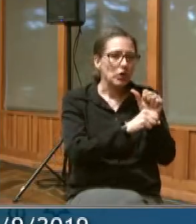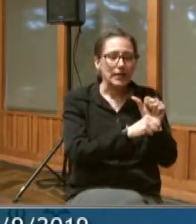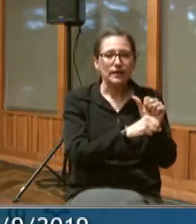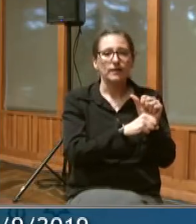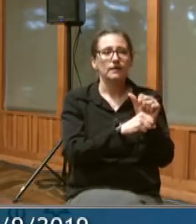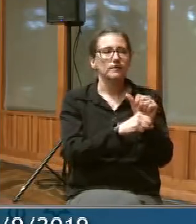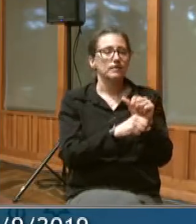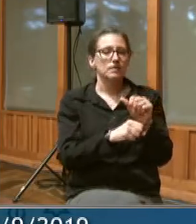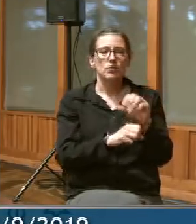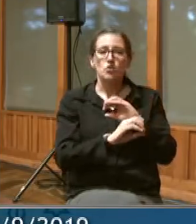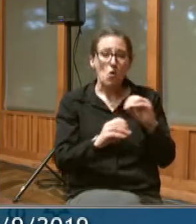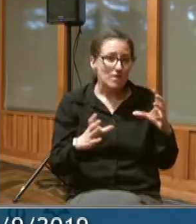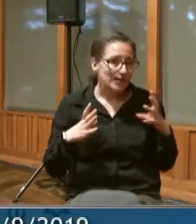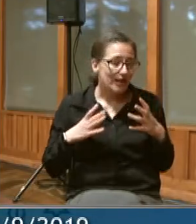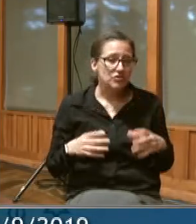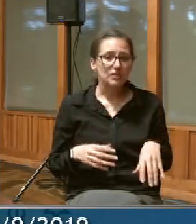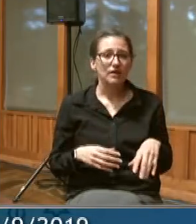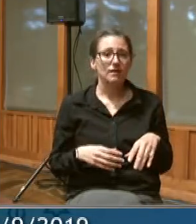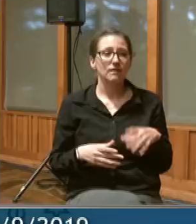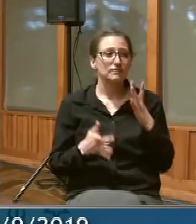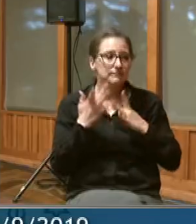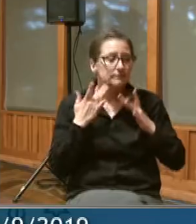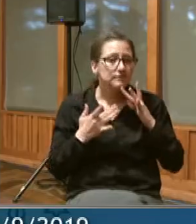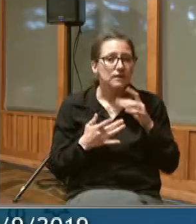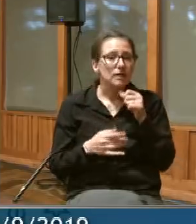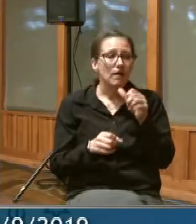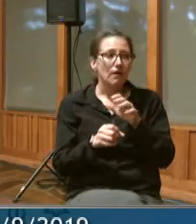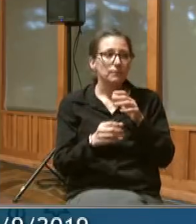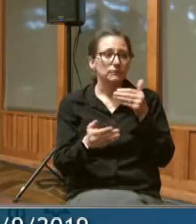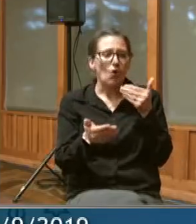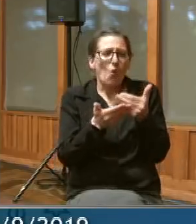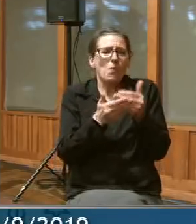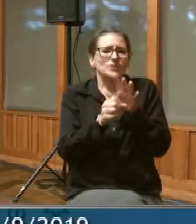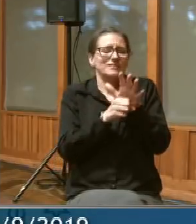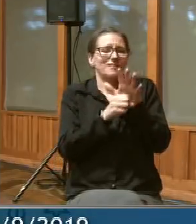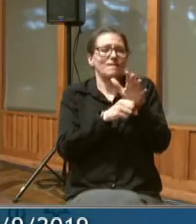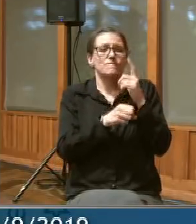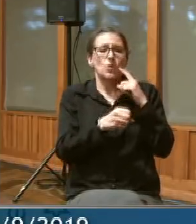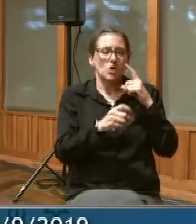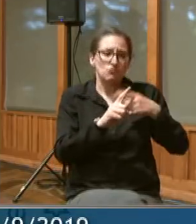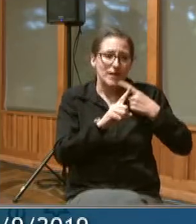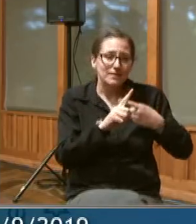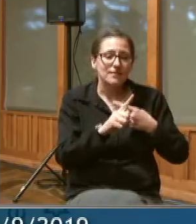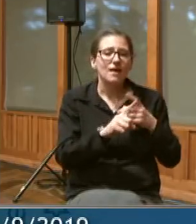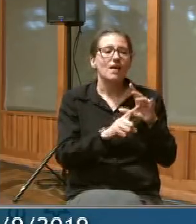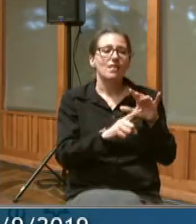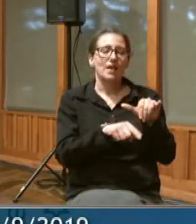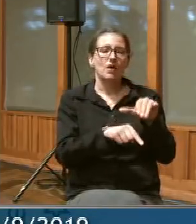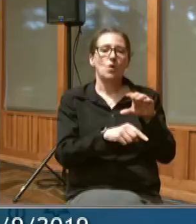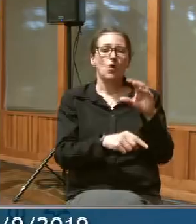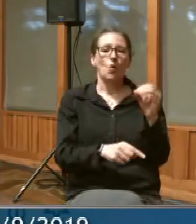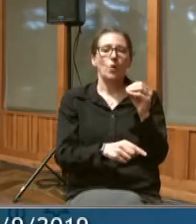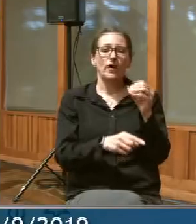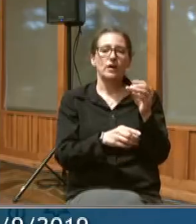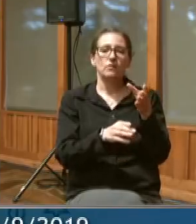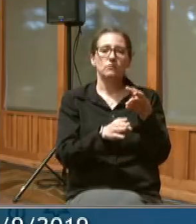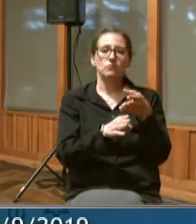WAS WORKING ALMOST EVERY DAY BETWEEN TWO JOBS, NEVER WENT ON VACATION. I WAS STILL LIVING PAYCHECK TO PAYCHECK.